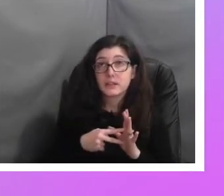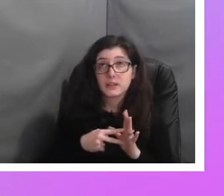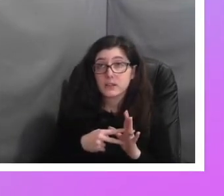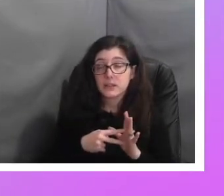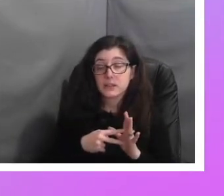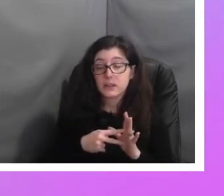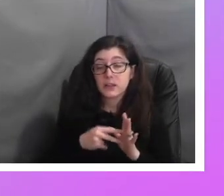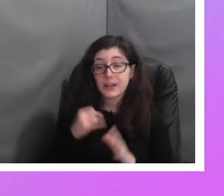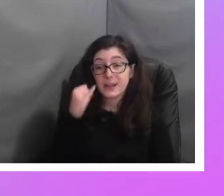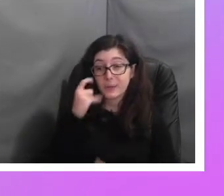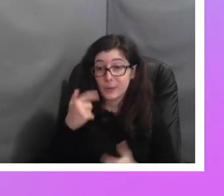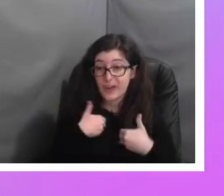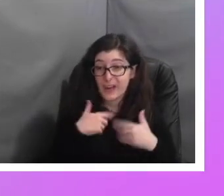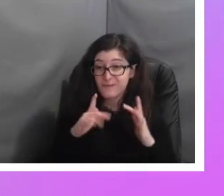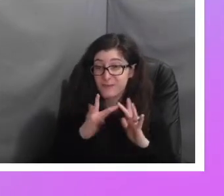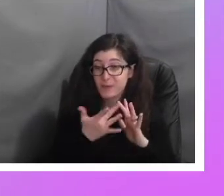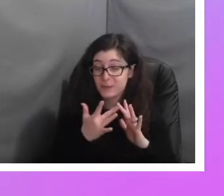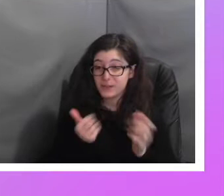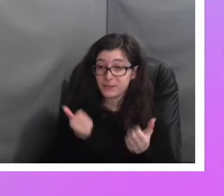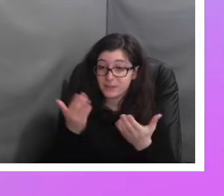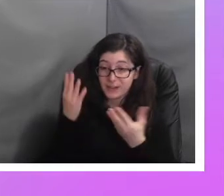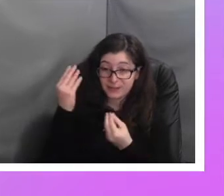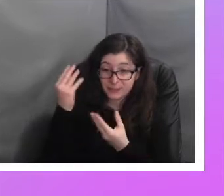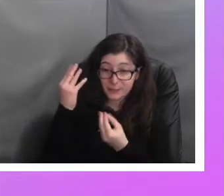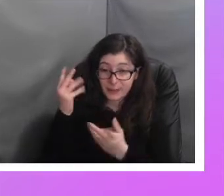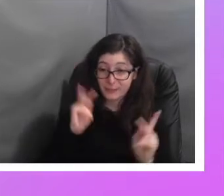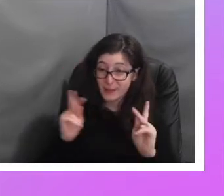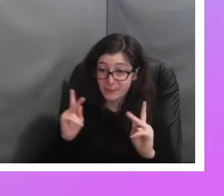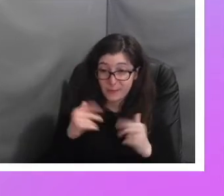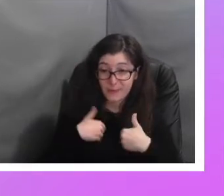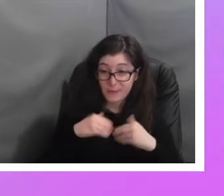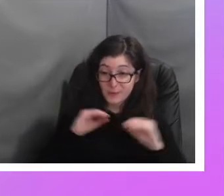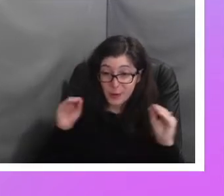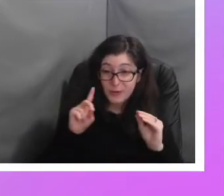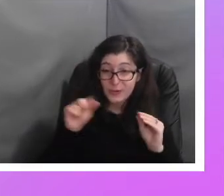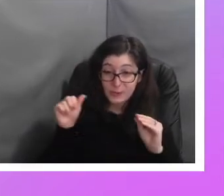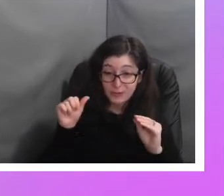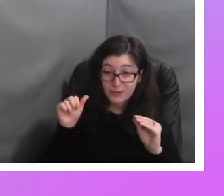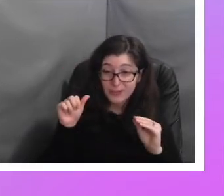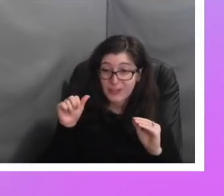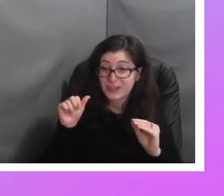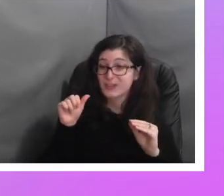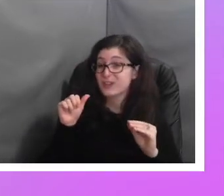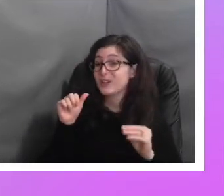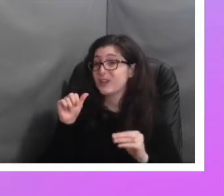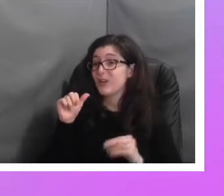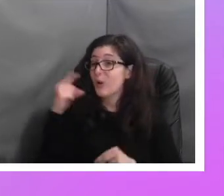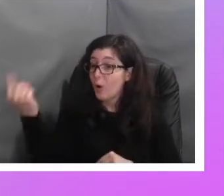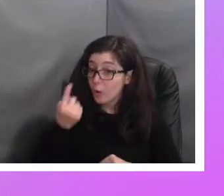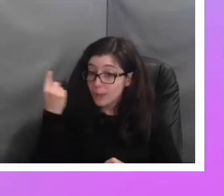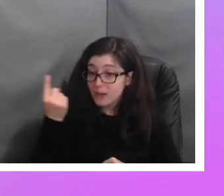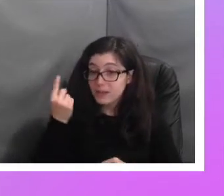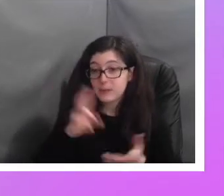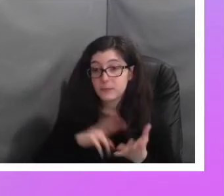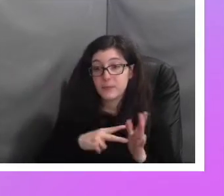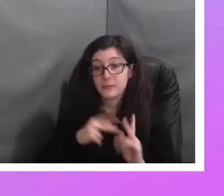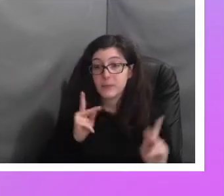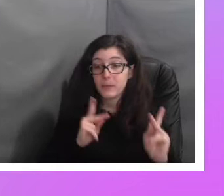if you have a website that provides information to people without disabilities 24/7, 365, that people with disabilities should only be able